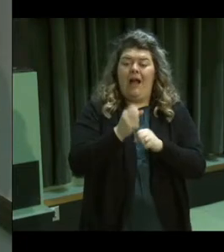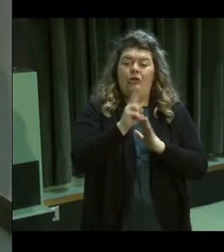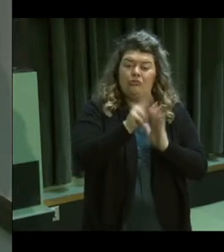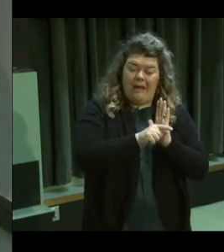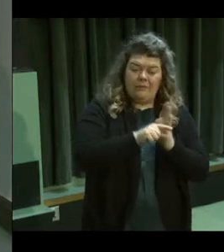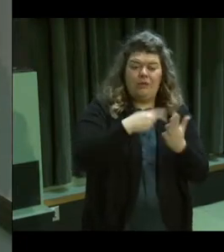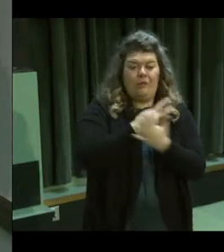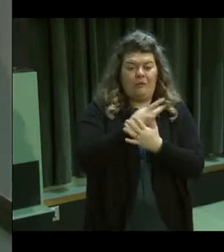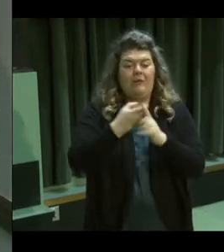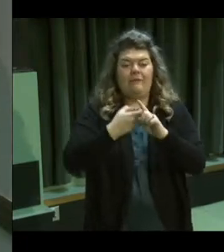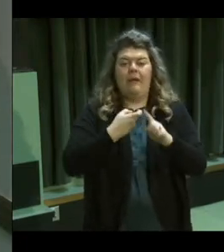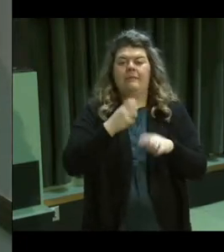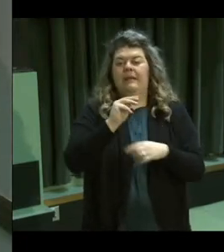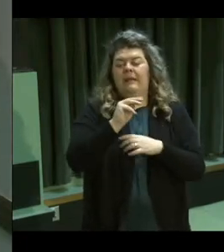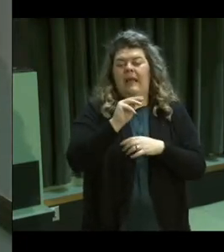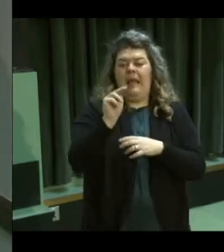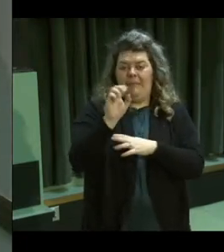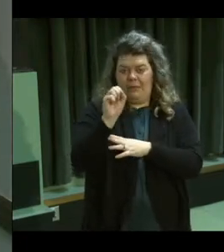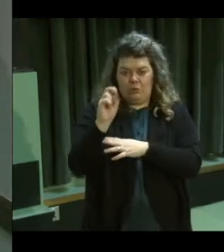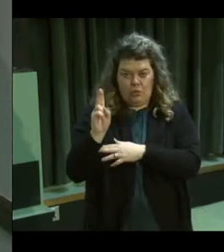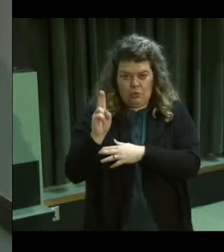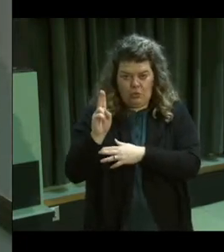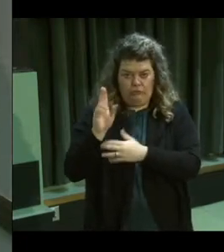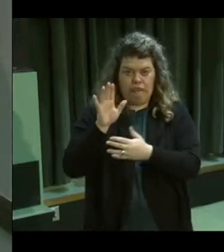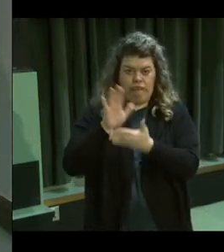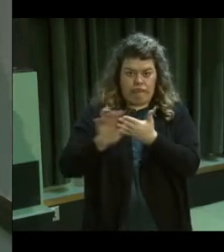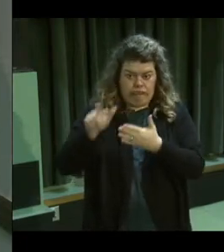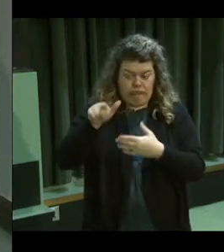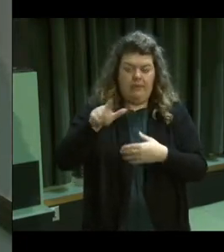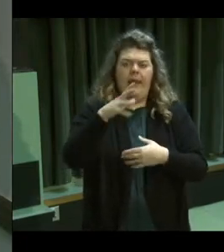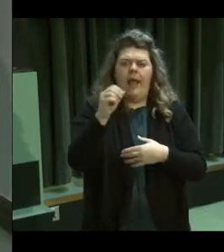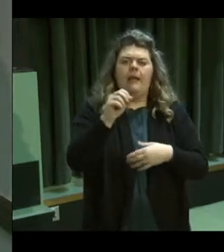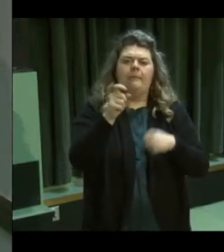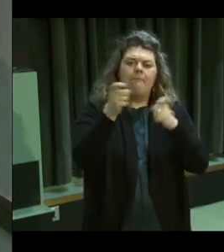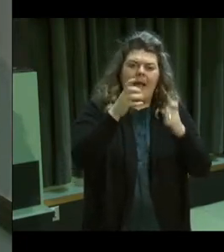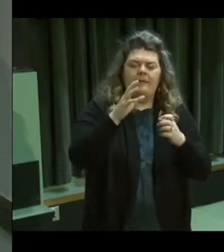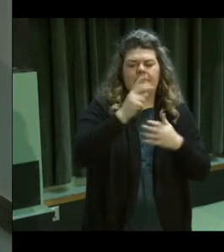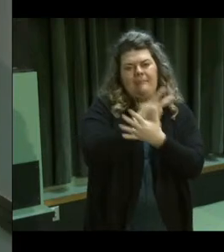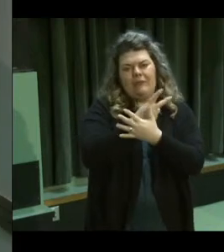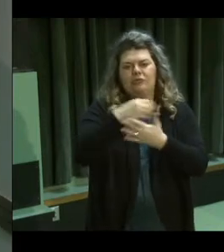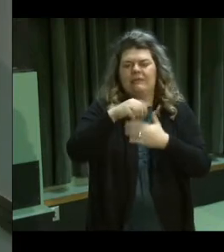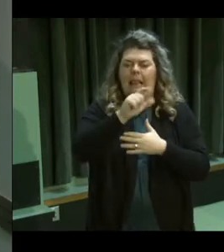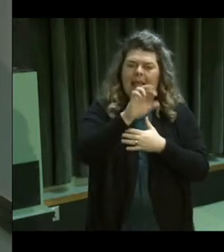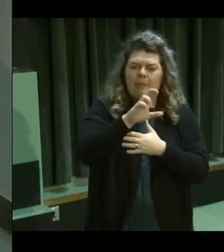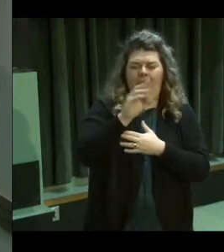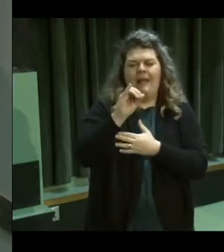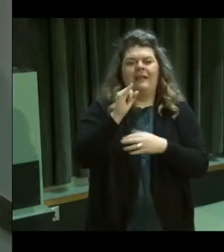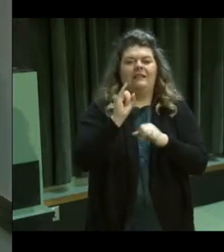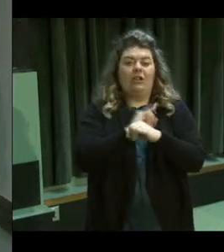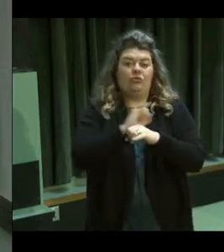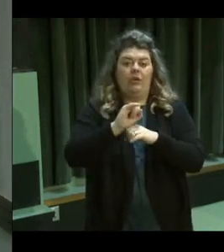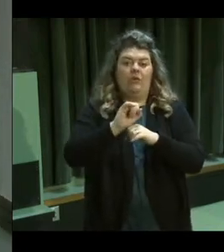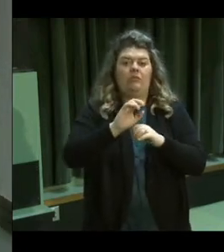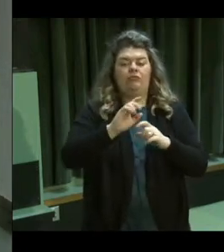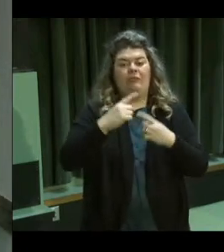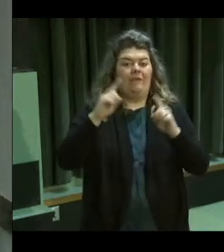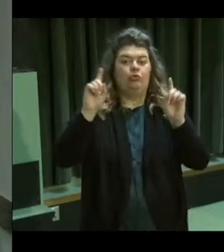graduate degrees from Michigan State University with a master's